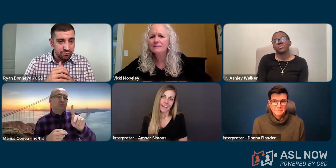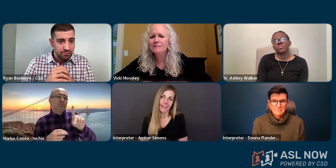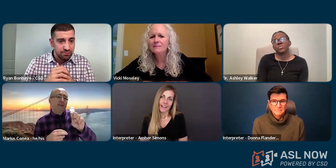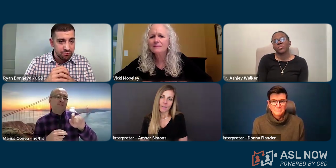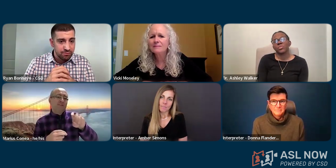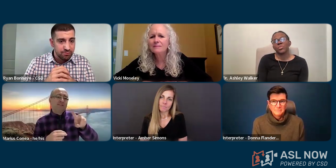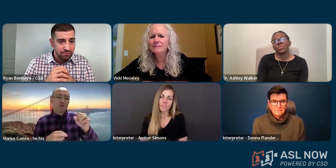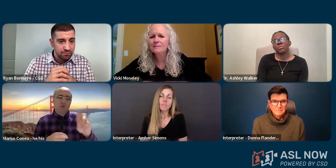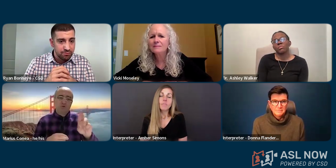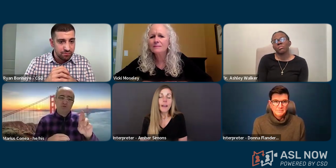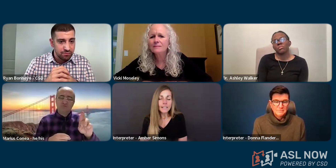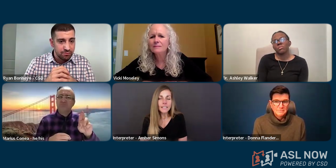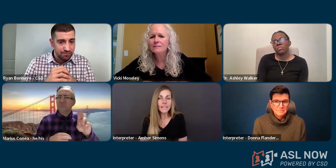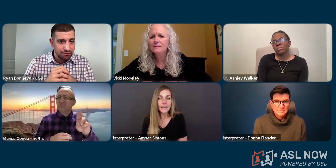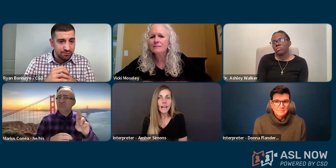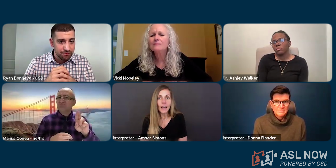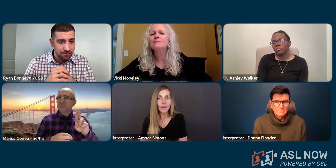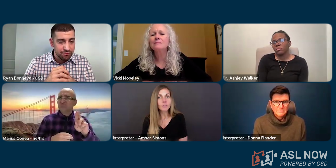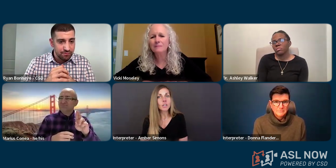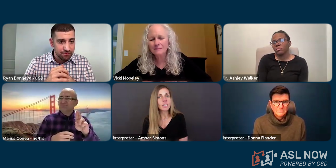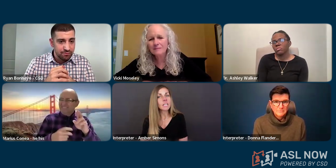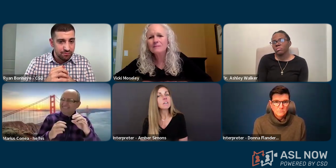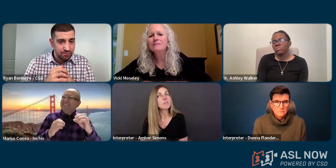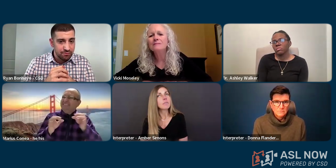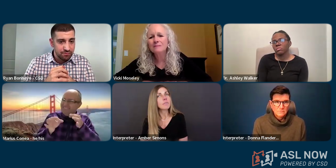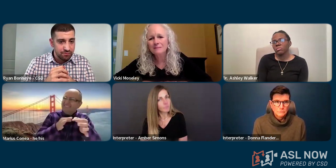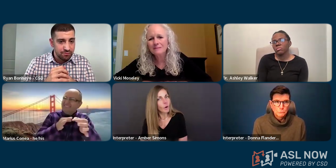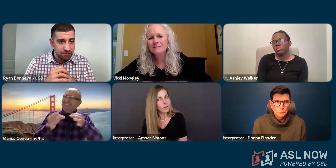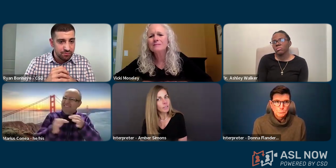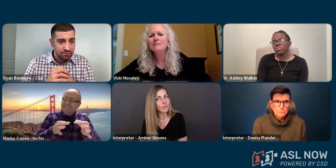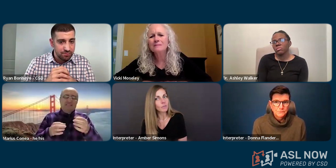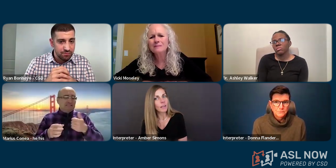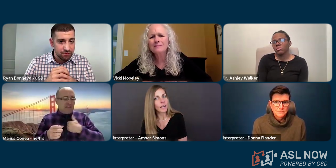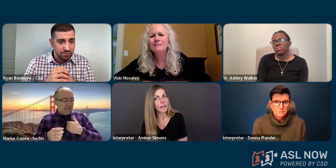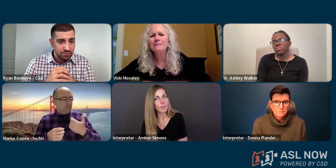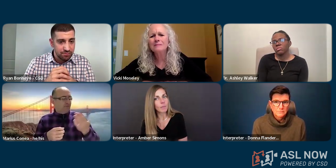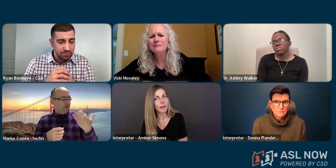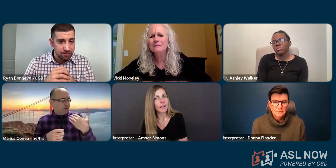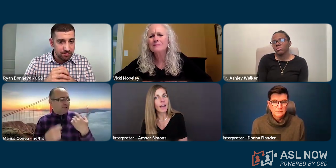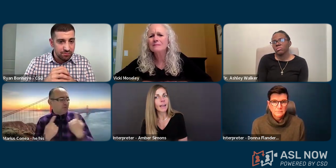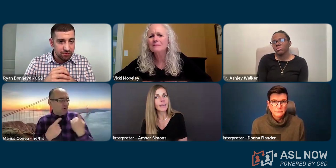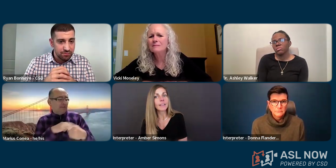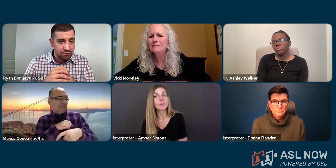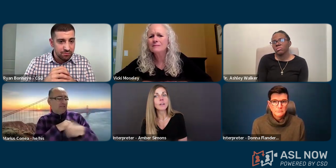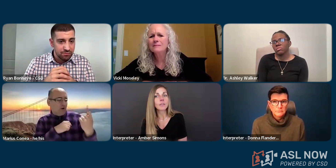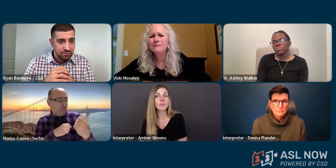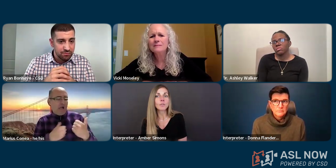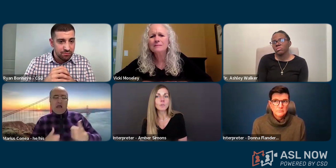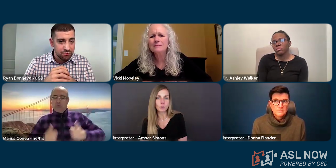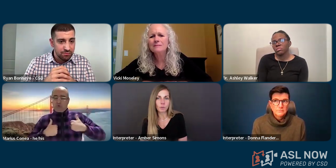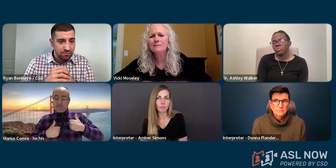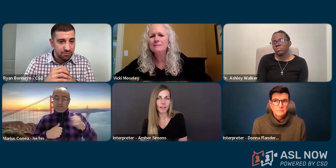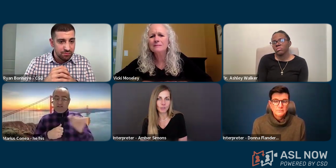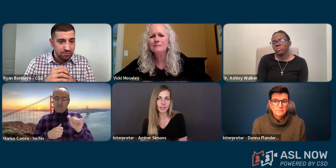And finally, after four times of getting hung up on, I get transferred to a supervisor